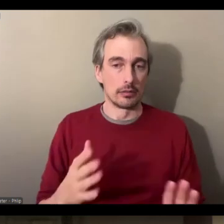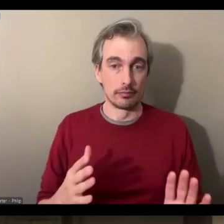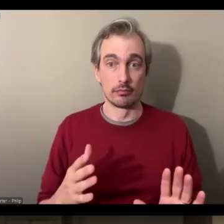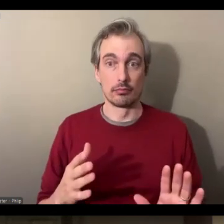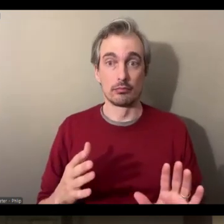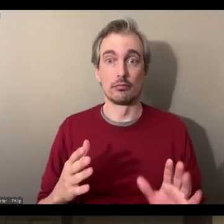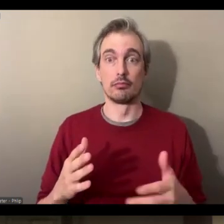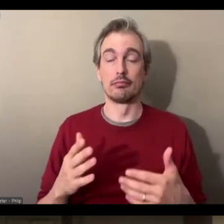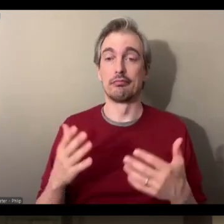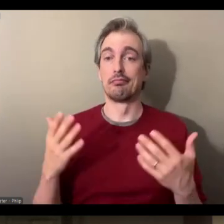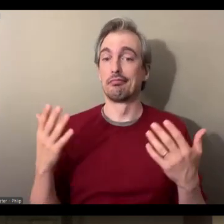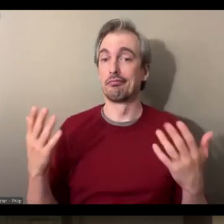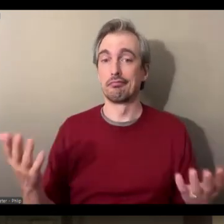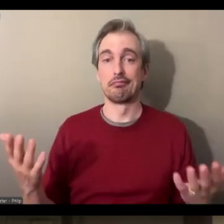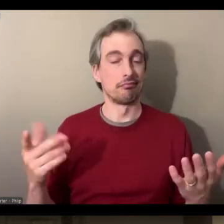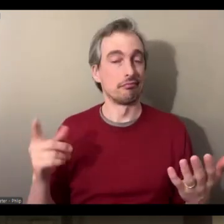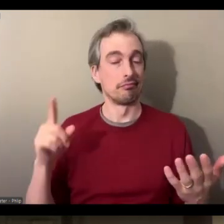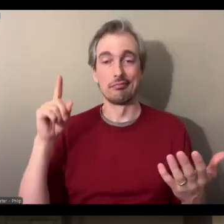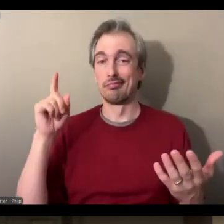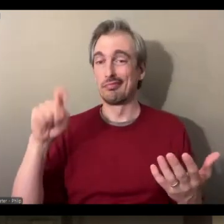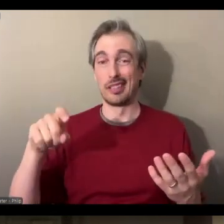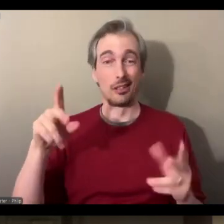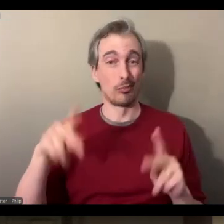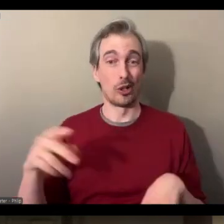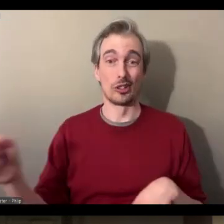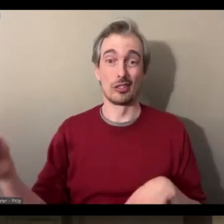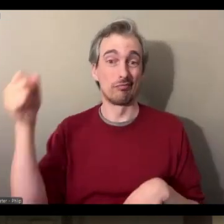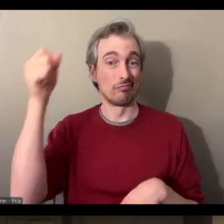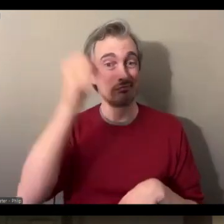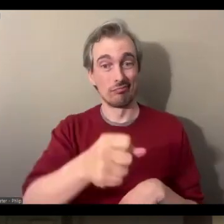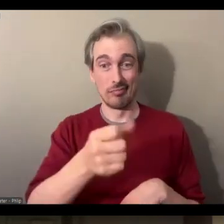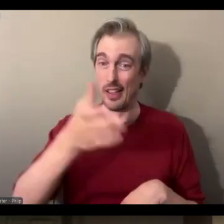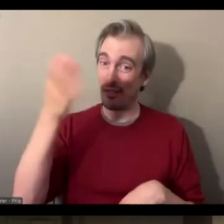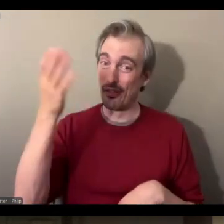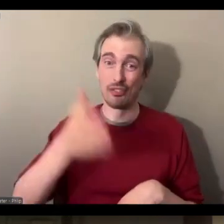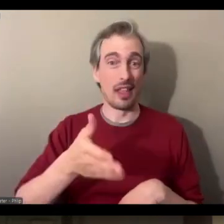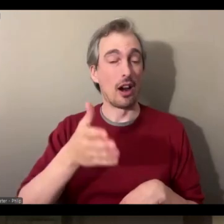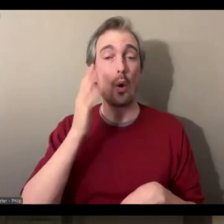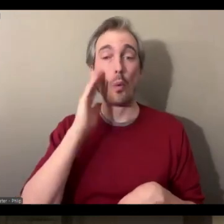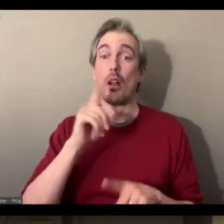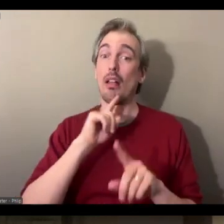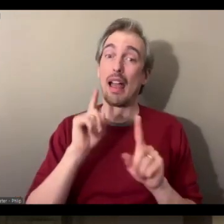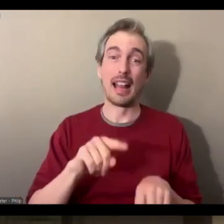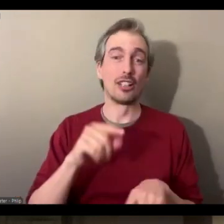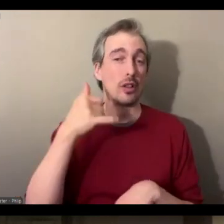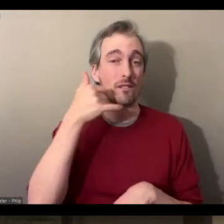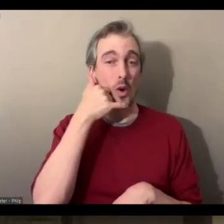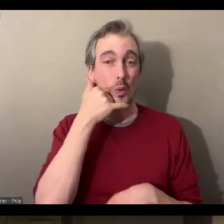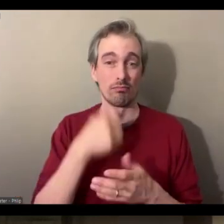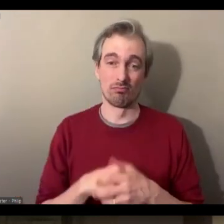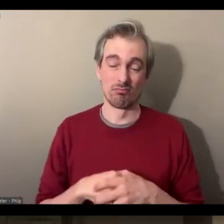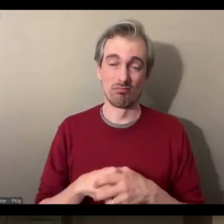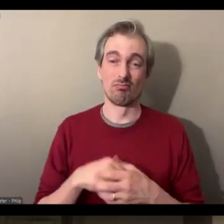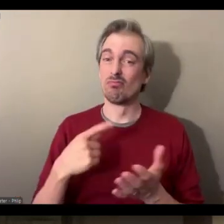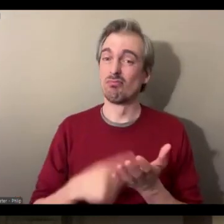phone. Sometimes people just need reassurance. And they need to talk their needs through with